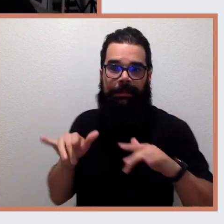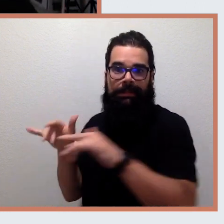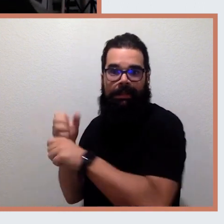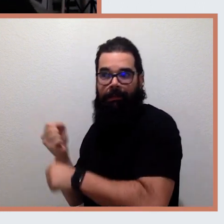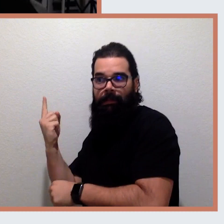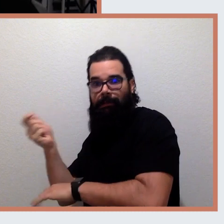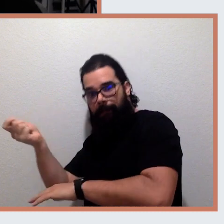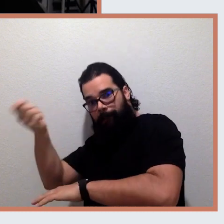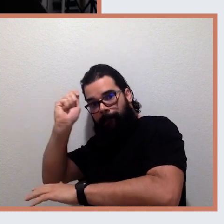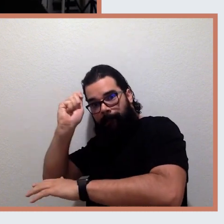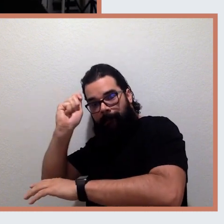I can go get it if I need to.